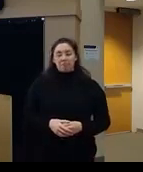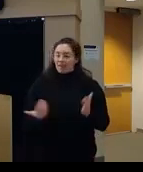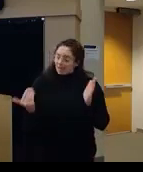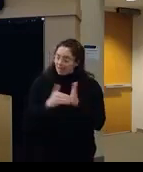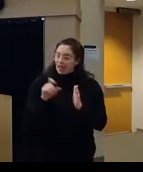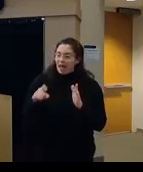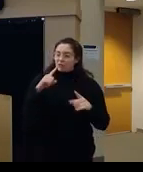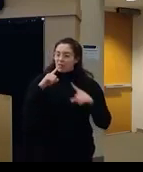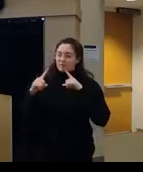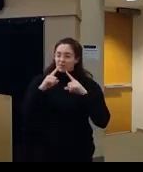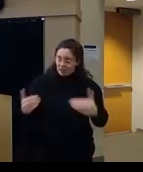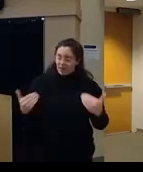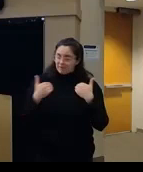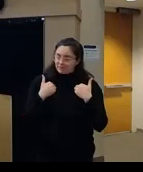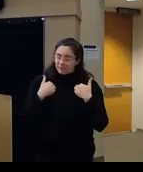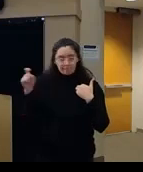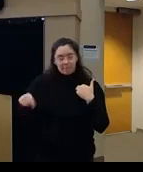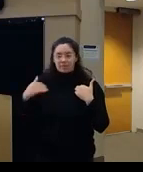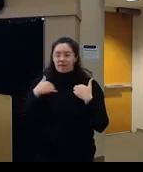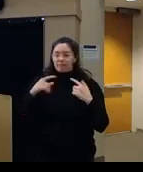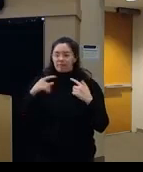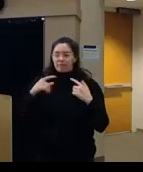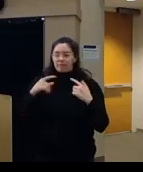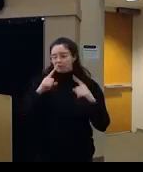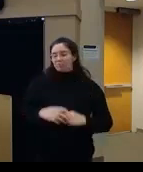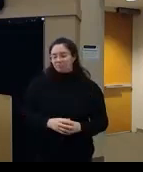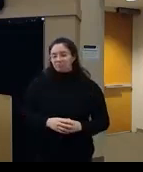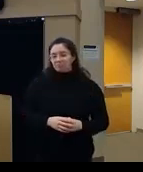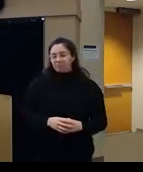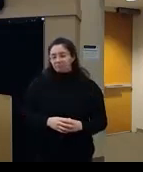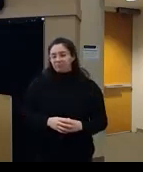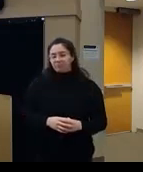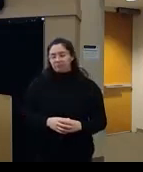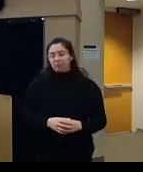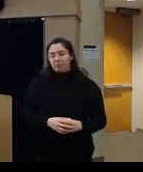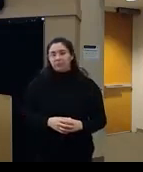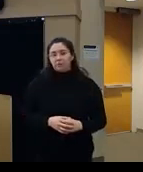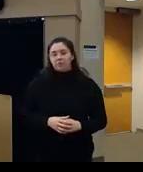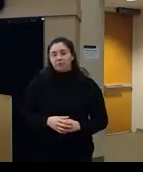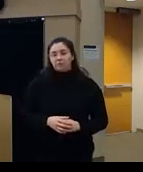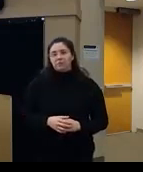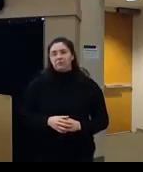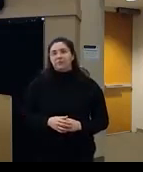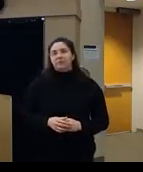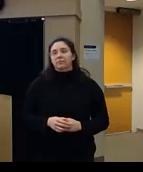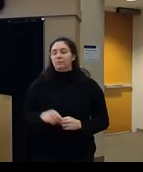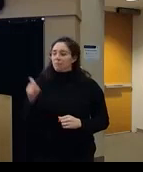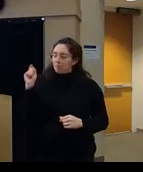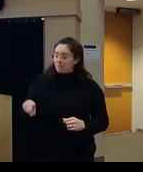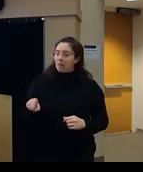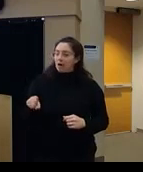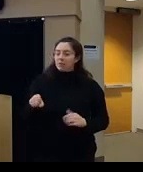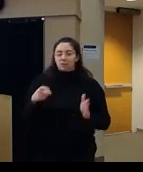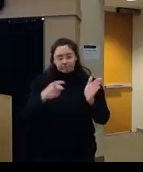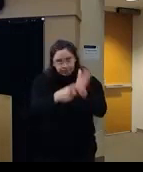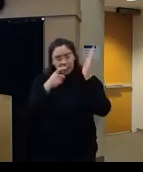conversations we have to have these conversations uh we have to uh um make demands on our programs